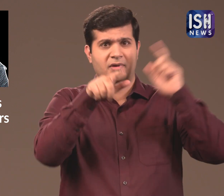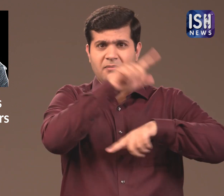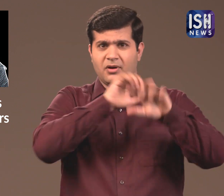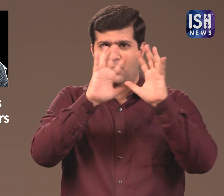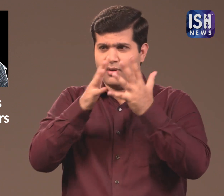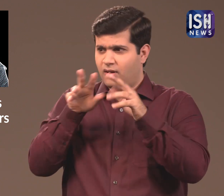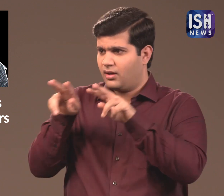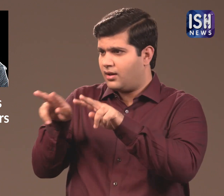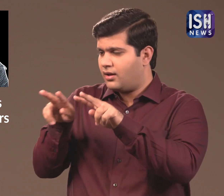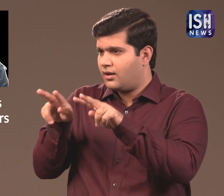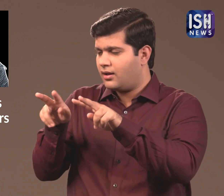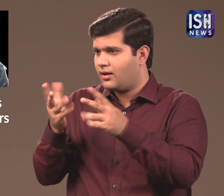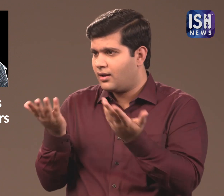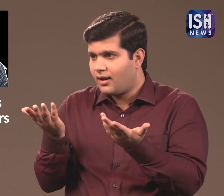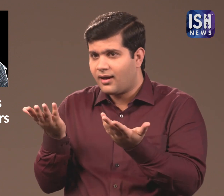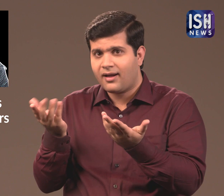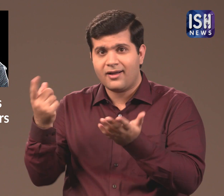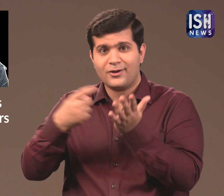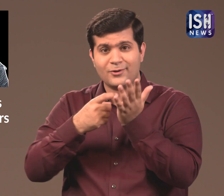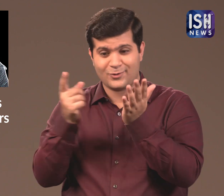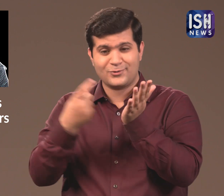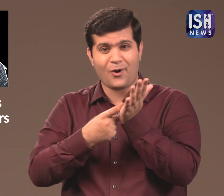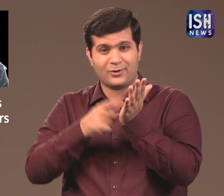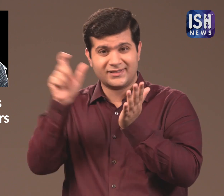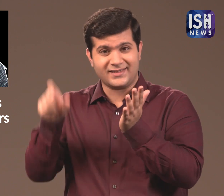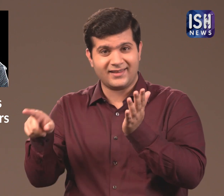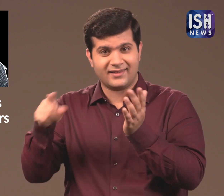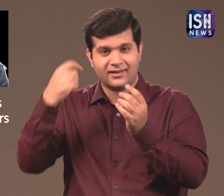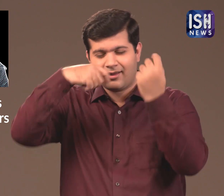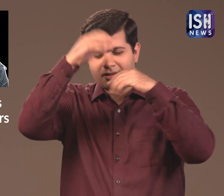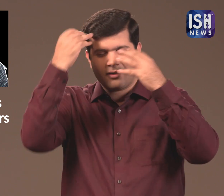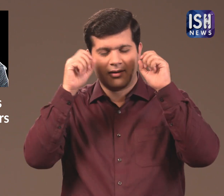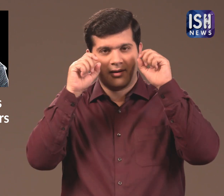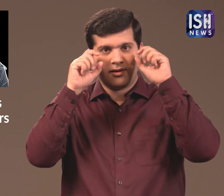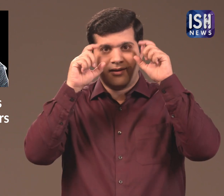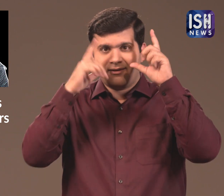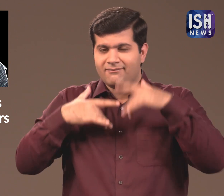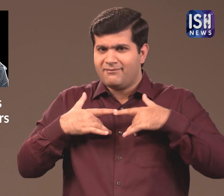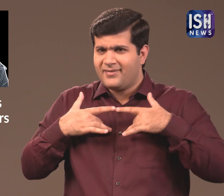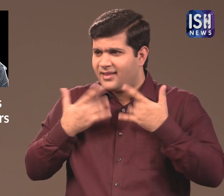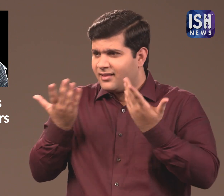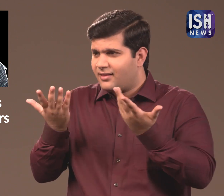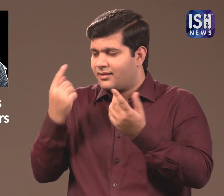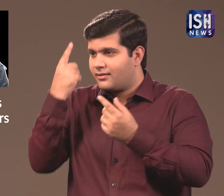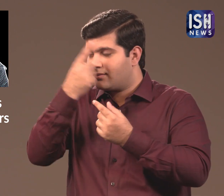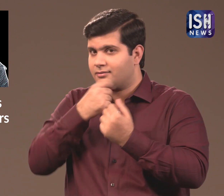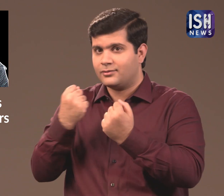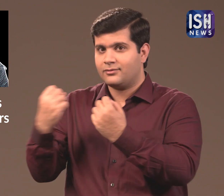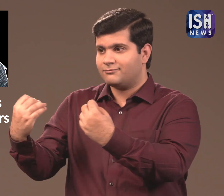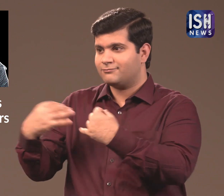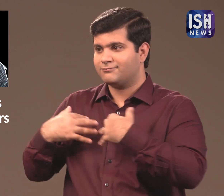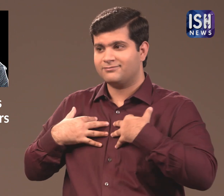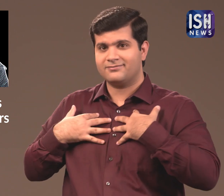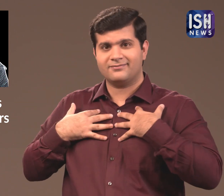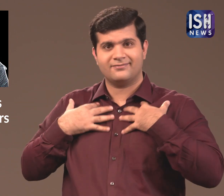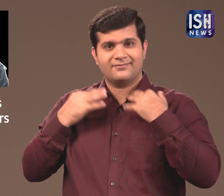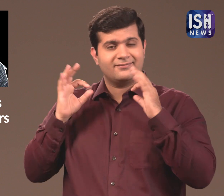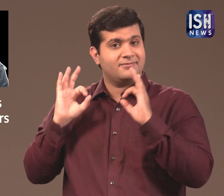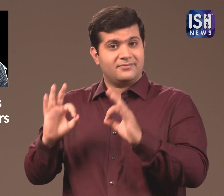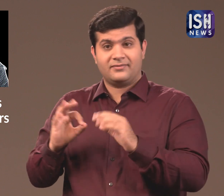When people saw Dr. Ruit open the banadage they were touched by Roshan's reaction.